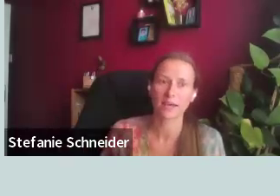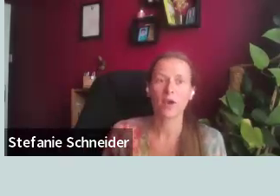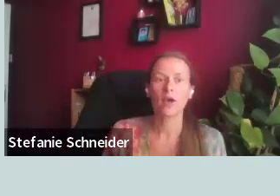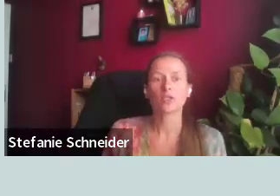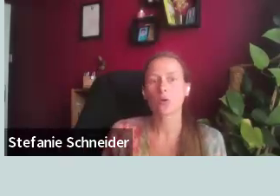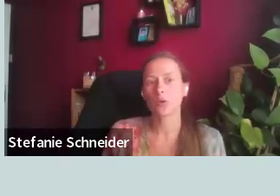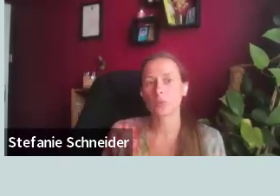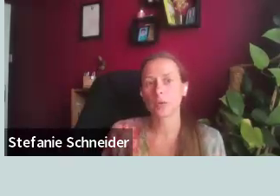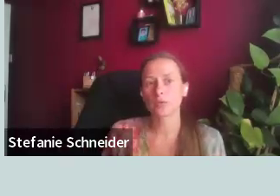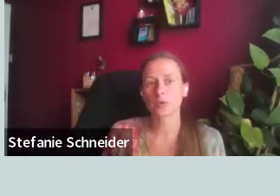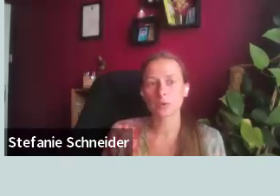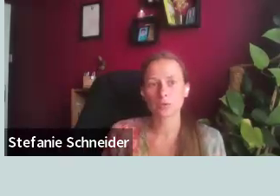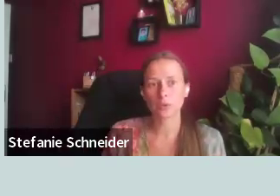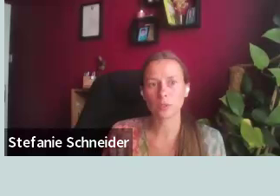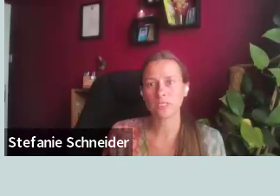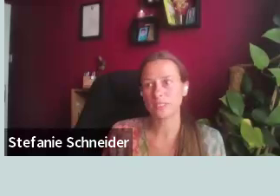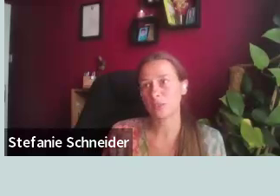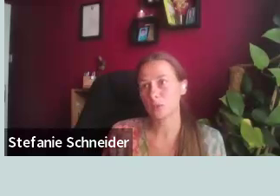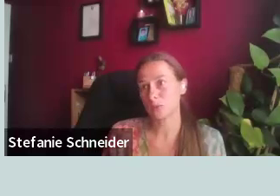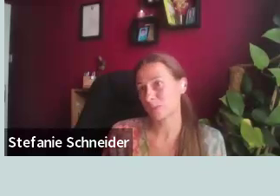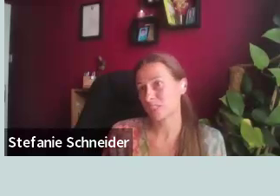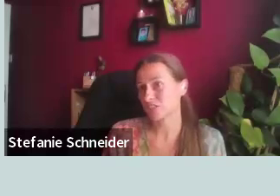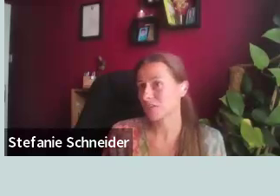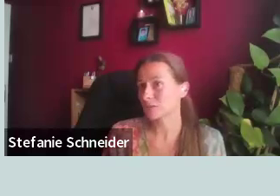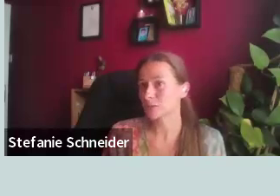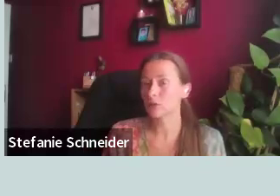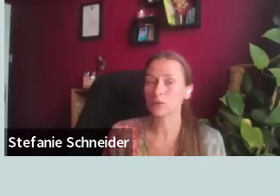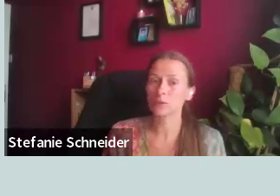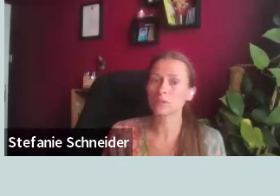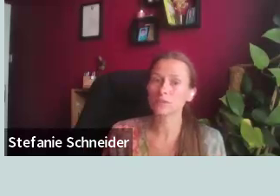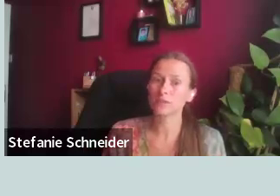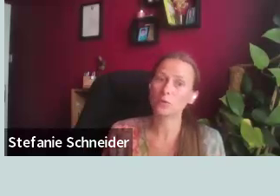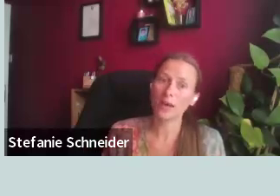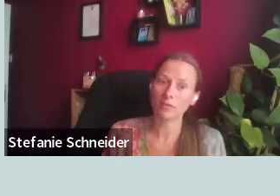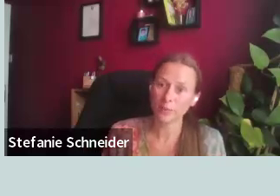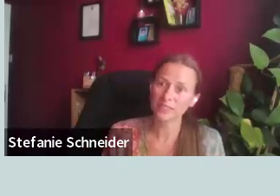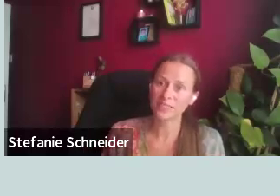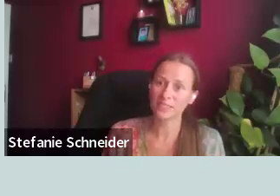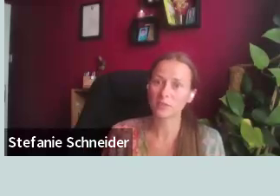place. So the way we recruit reviewers needs to potentially also include those who haven't been